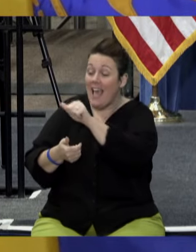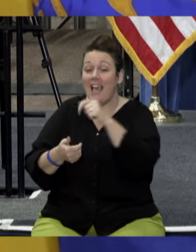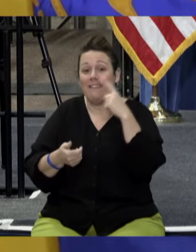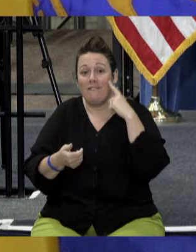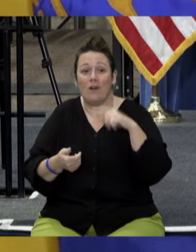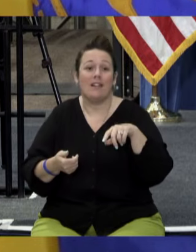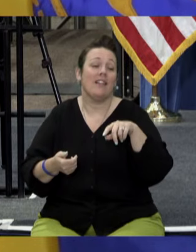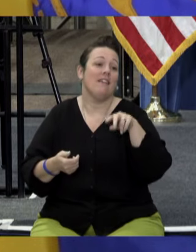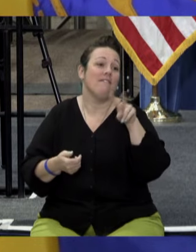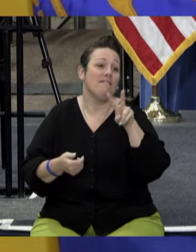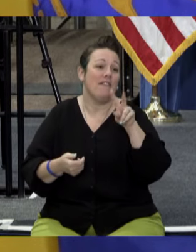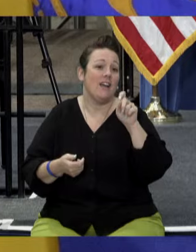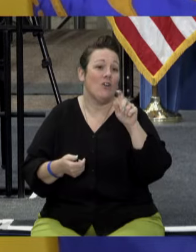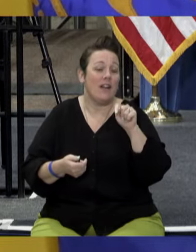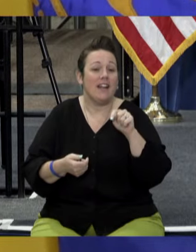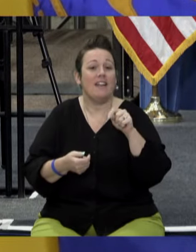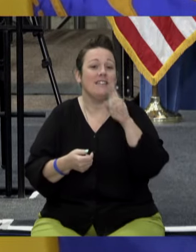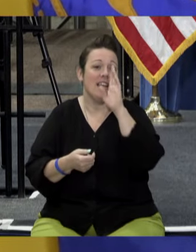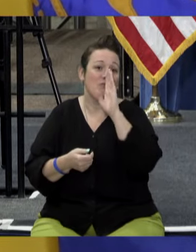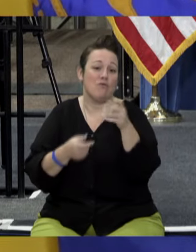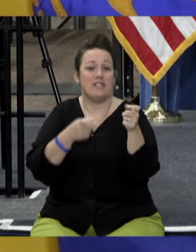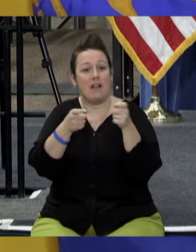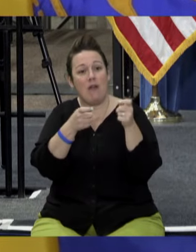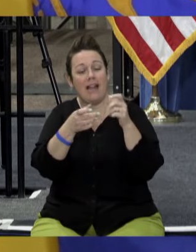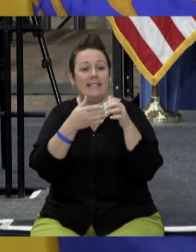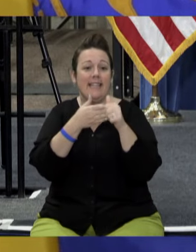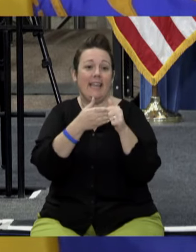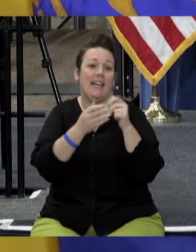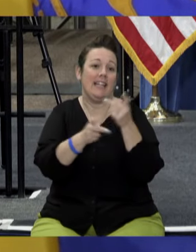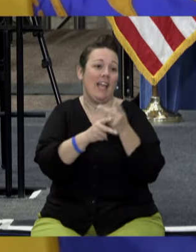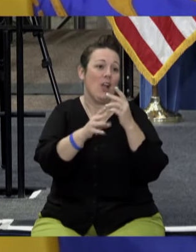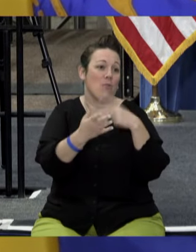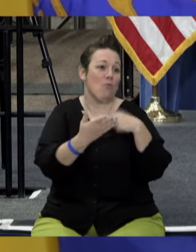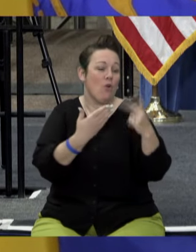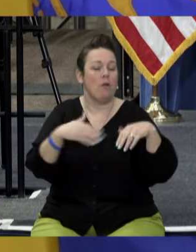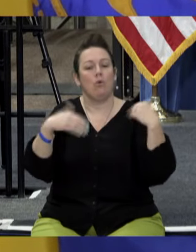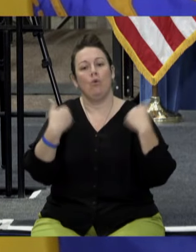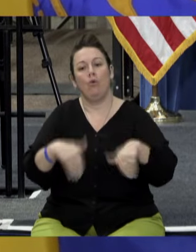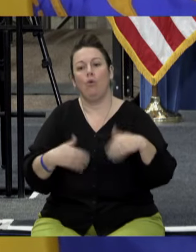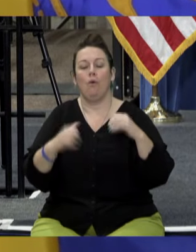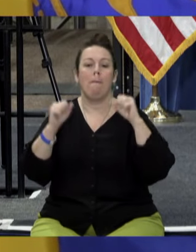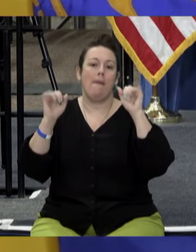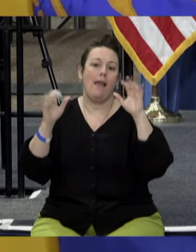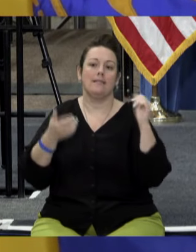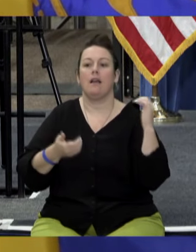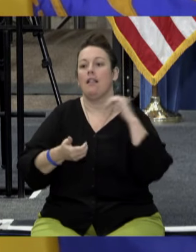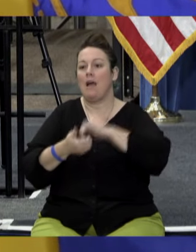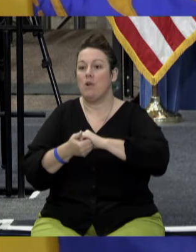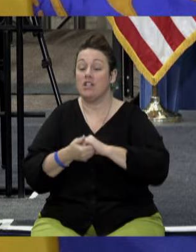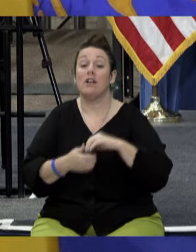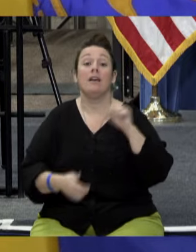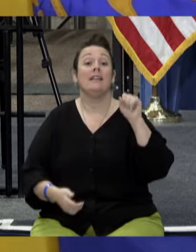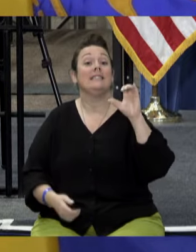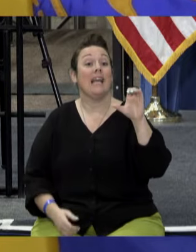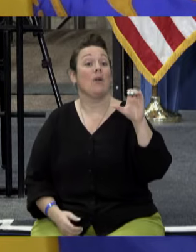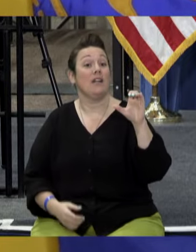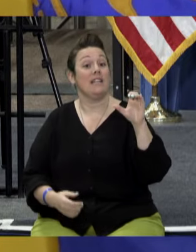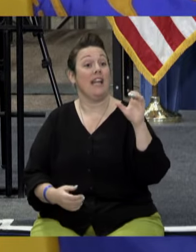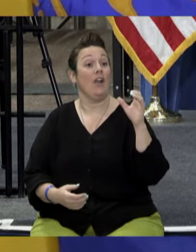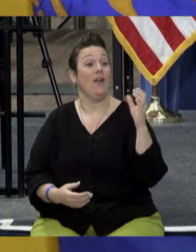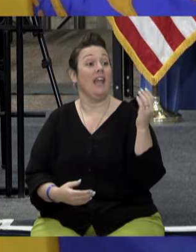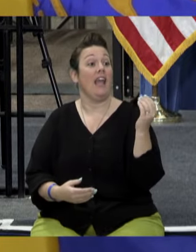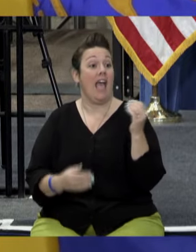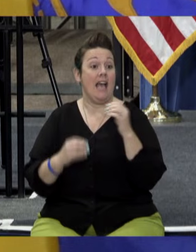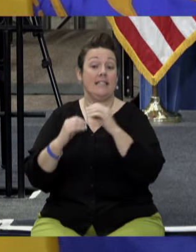Care Program. What a tremendous collaboration that has been. The Secretary has extended the act that